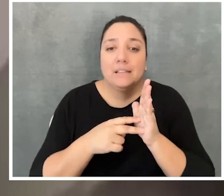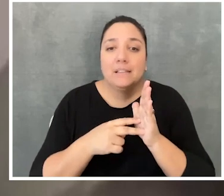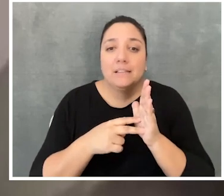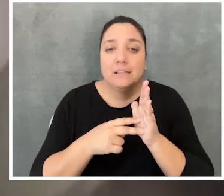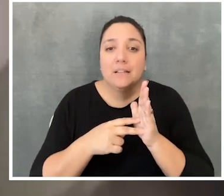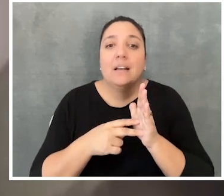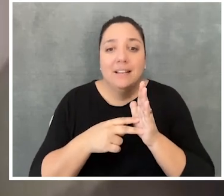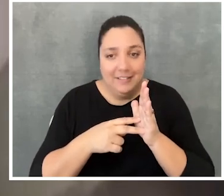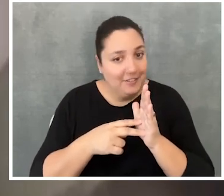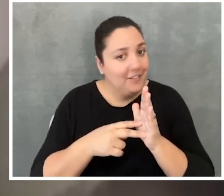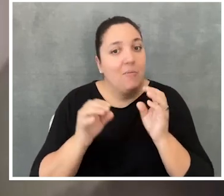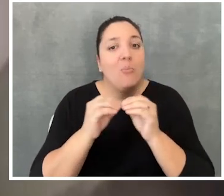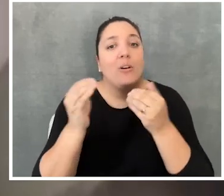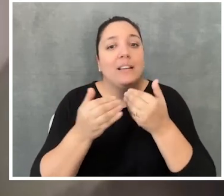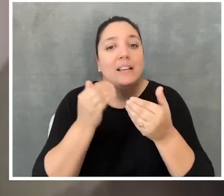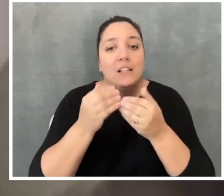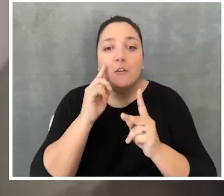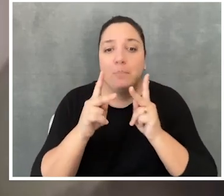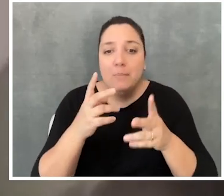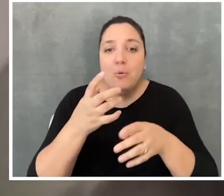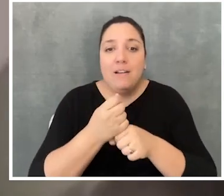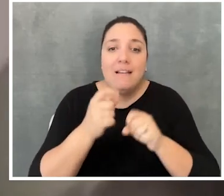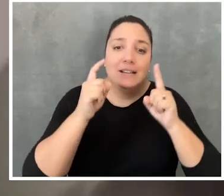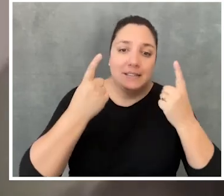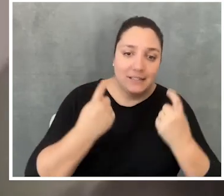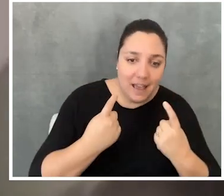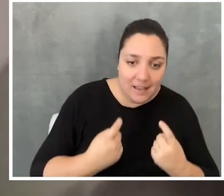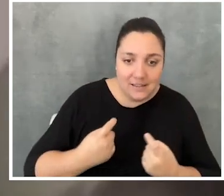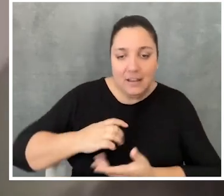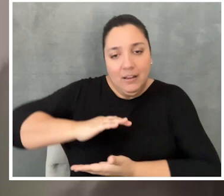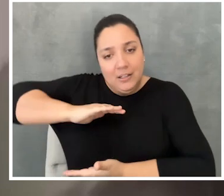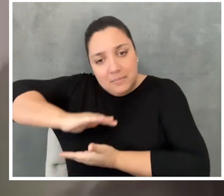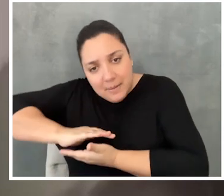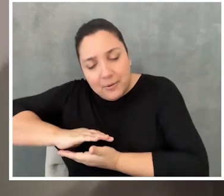people to receive lifesaving tests and screenings such as mammograms and